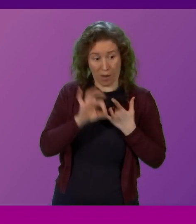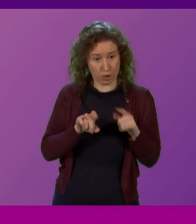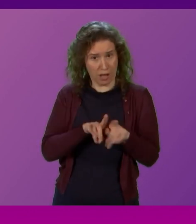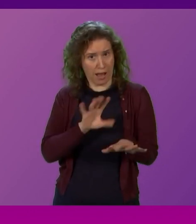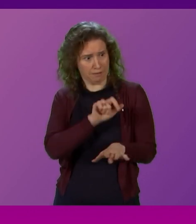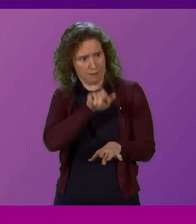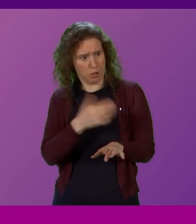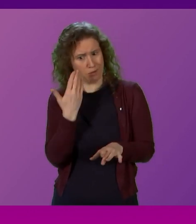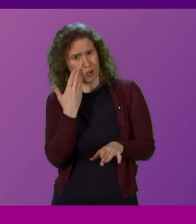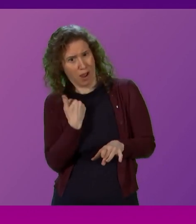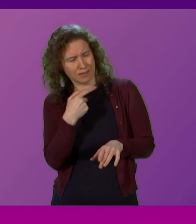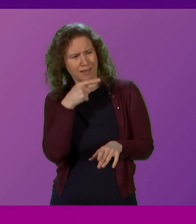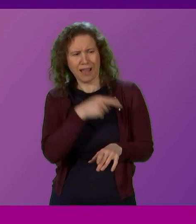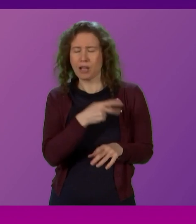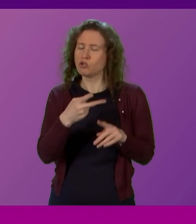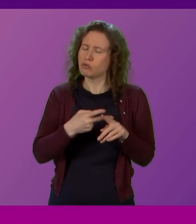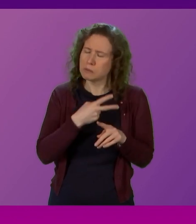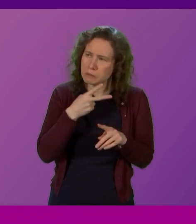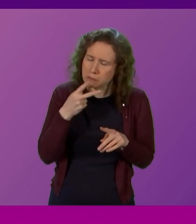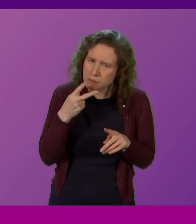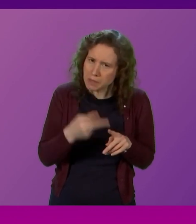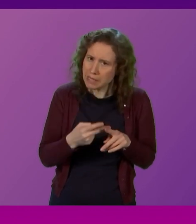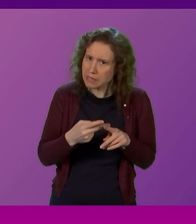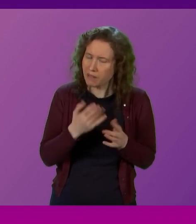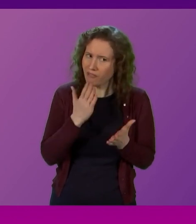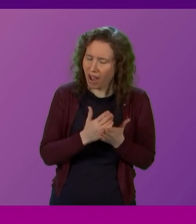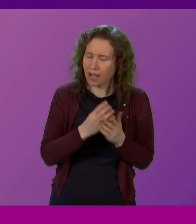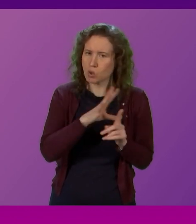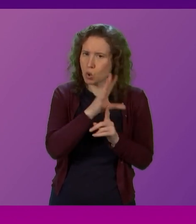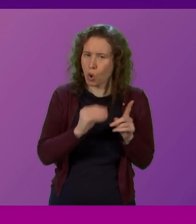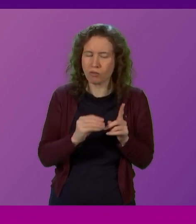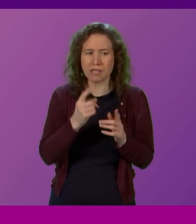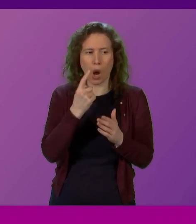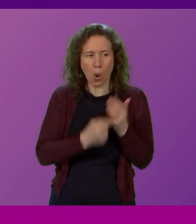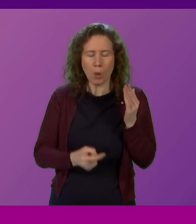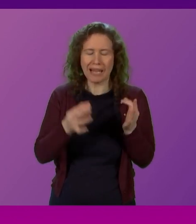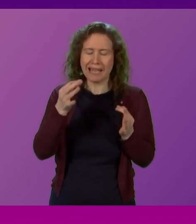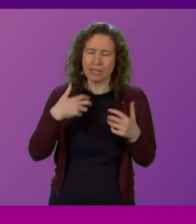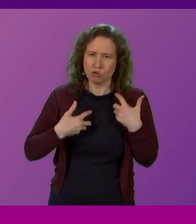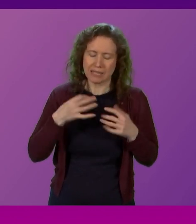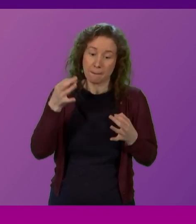heard reiterate the fact that the Tories are interested in politicking, and not people,